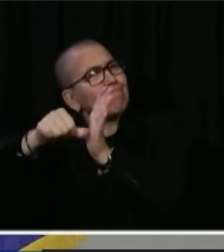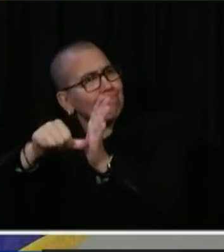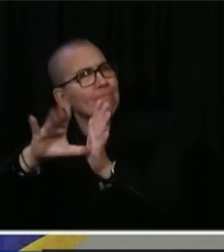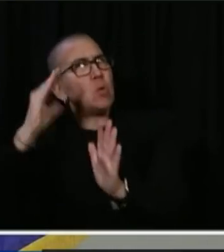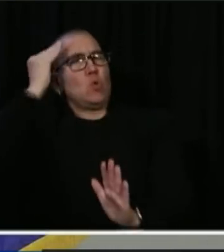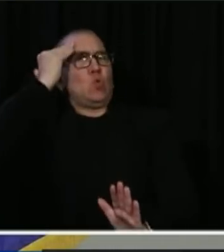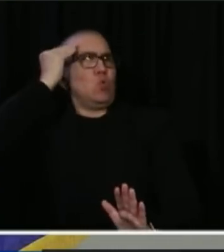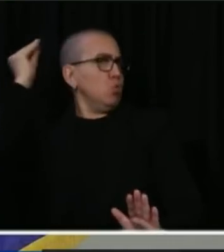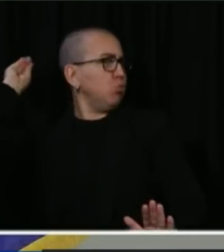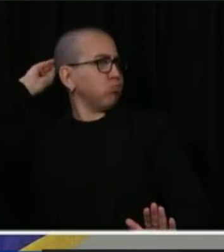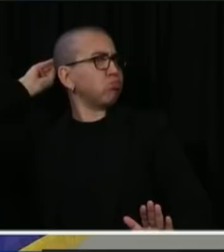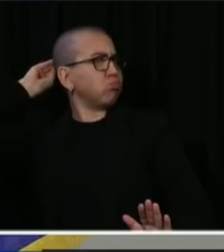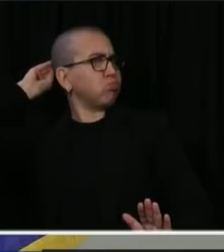GROUPS. THIS IS WHERE THIS LEADS TO AND